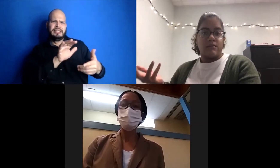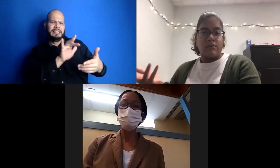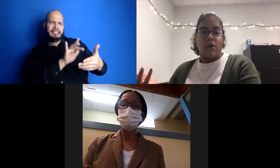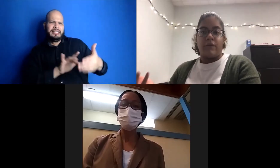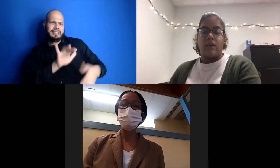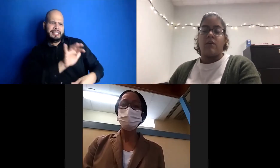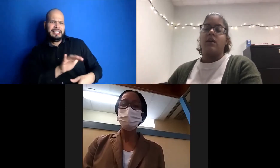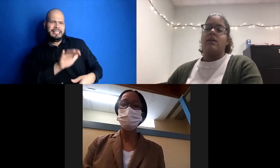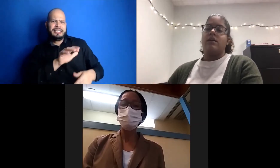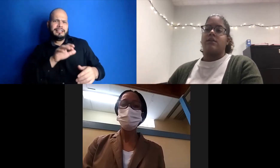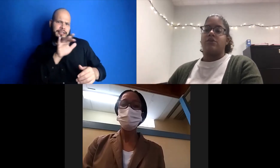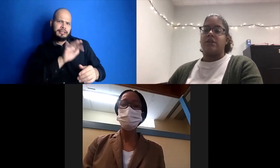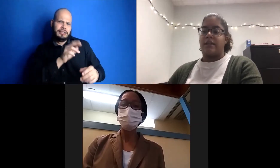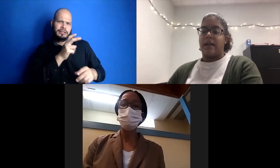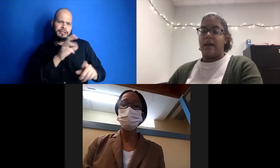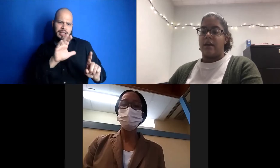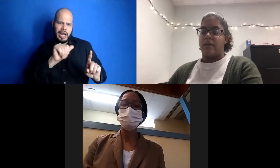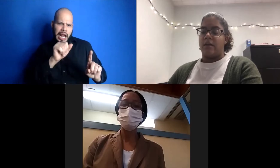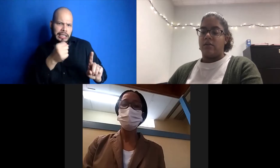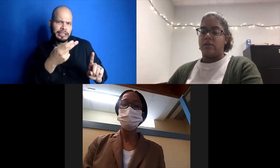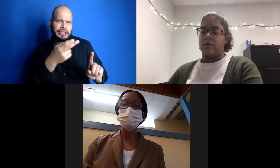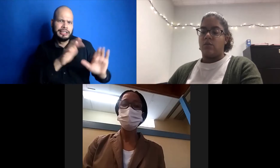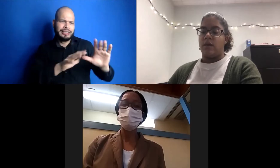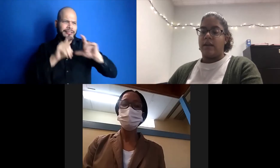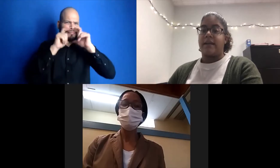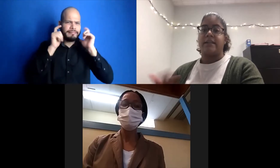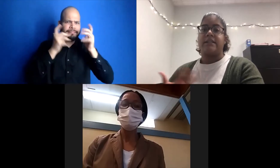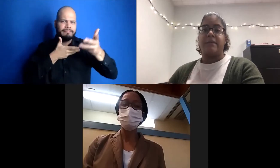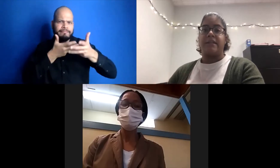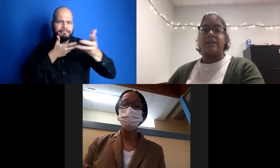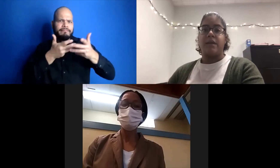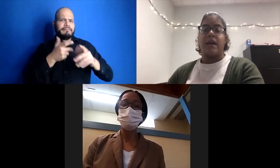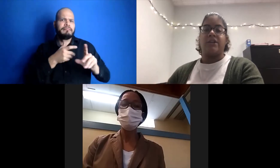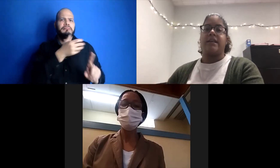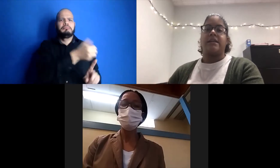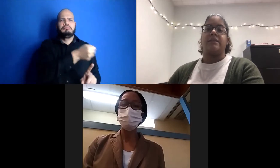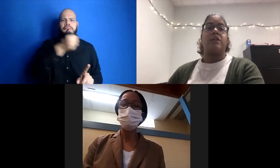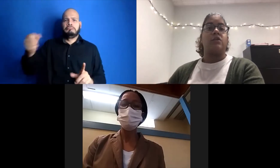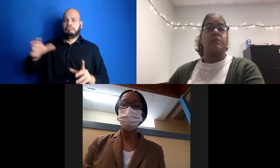hard for you so she did that and then also when a guest speaks to me I just asked him can you please